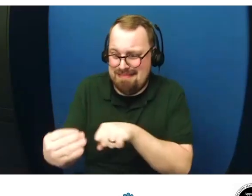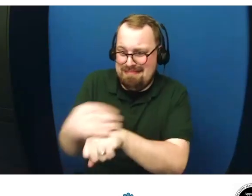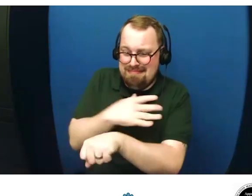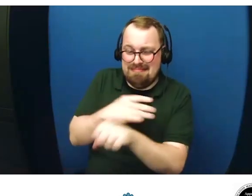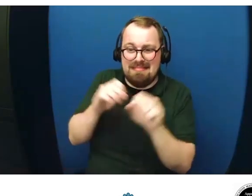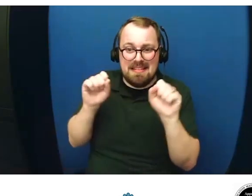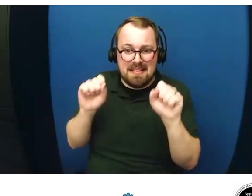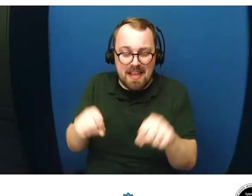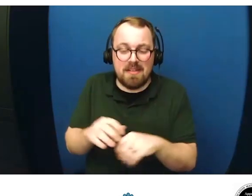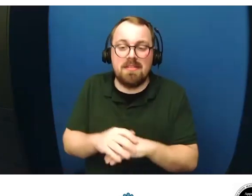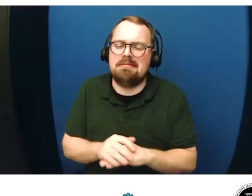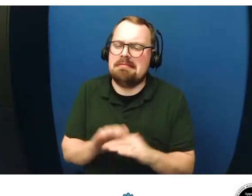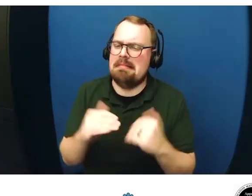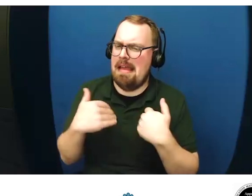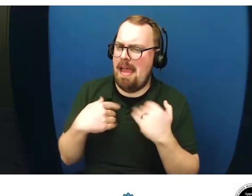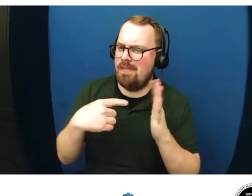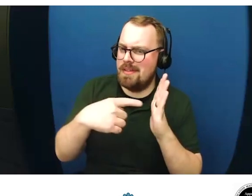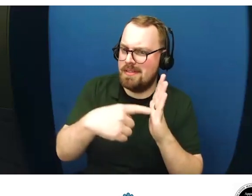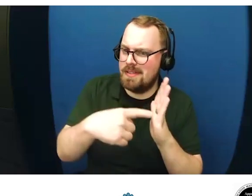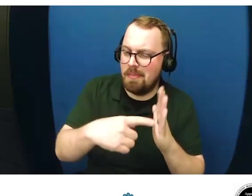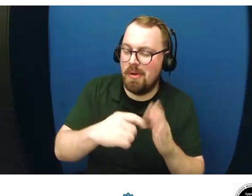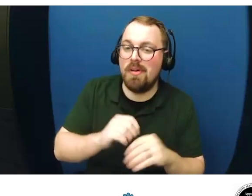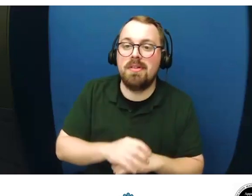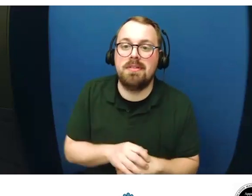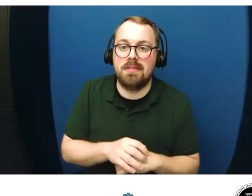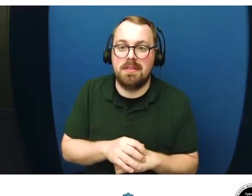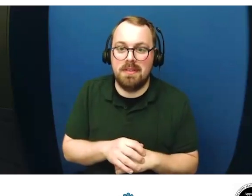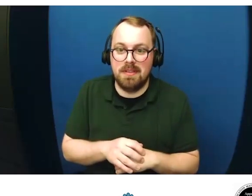be that, well, here's an example that they–that I